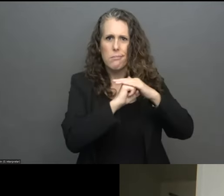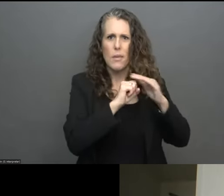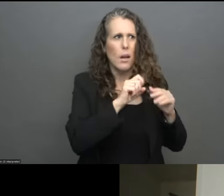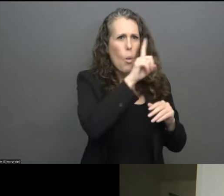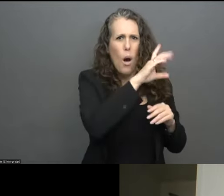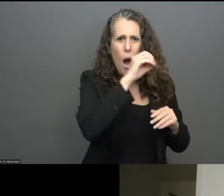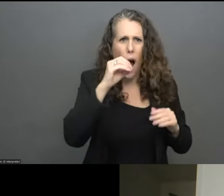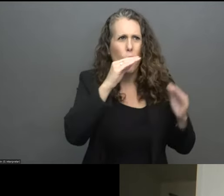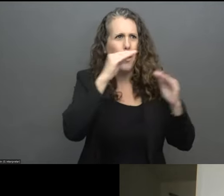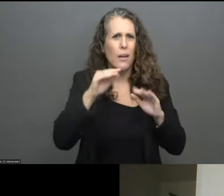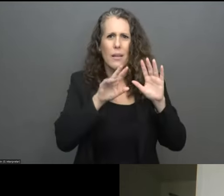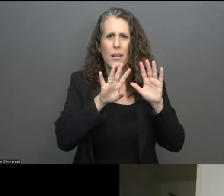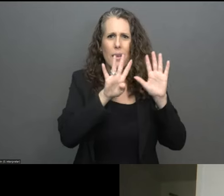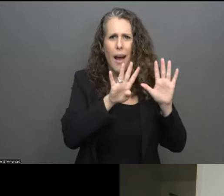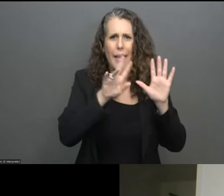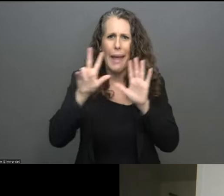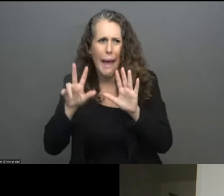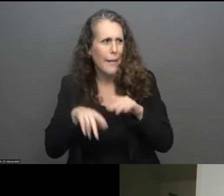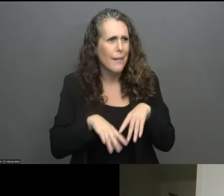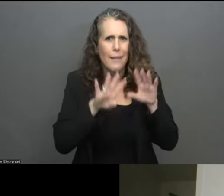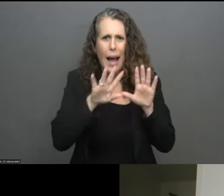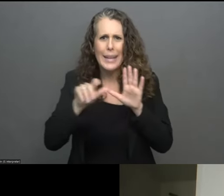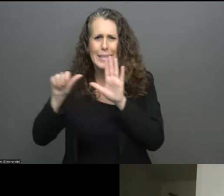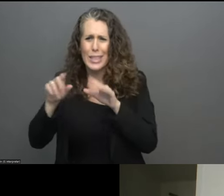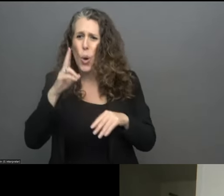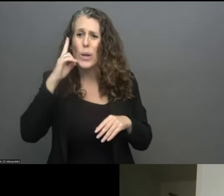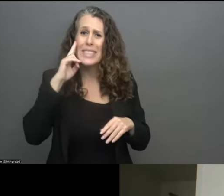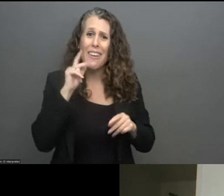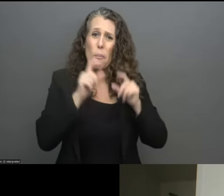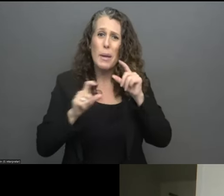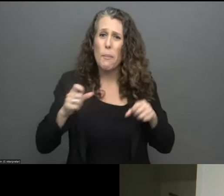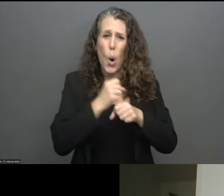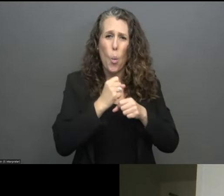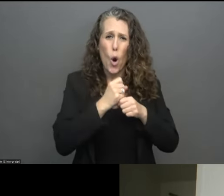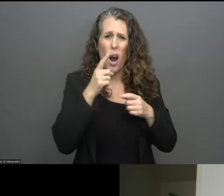96. So, and this happens as part of a company culture whereby human resource understands